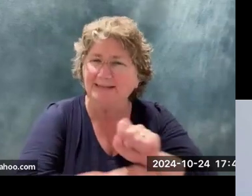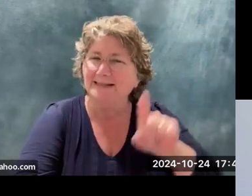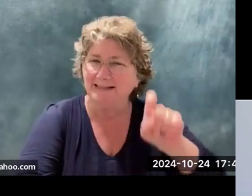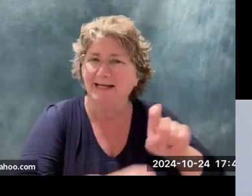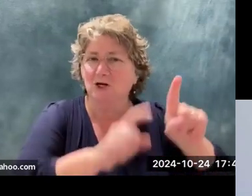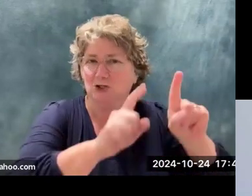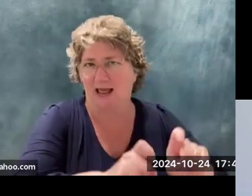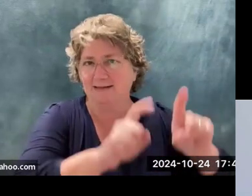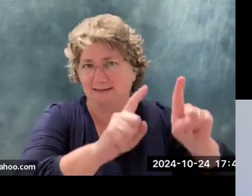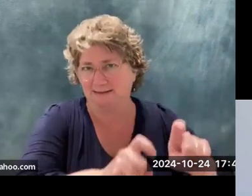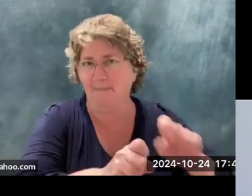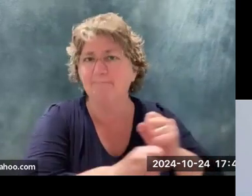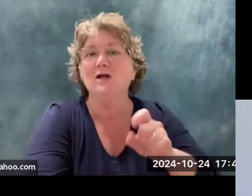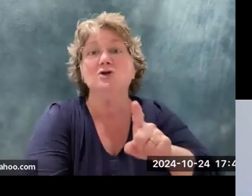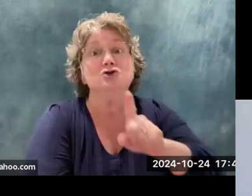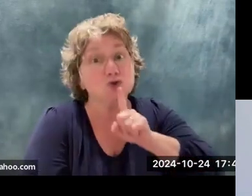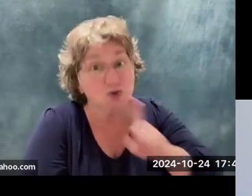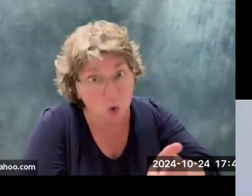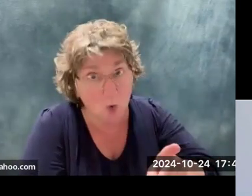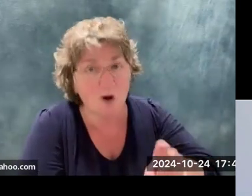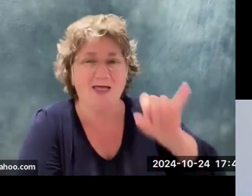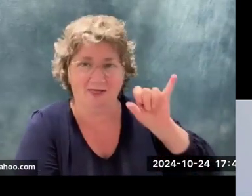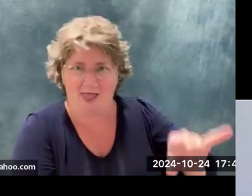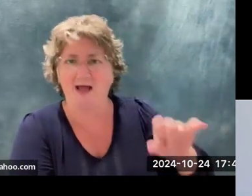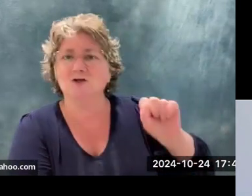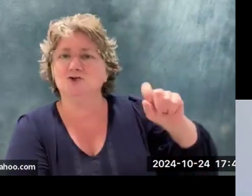strep, and they have similar symptoms but from a virus.